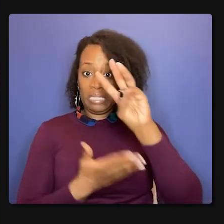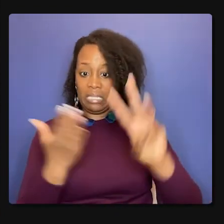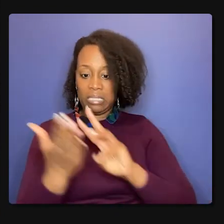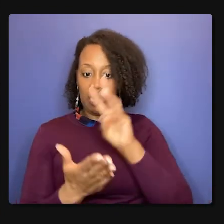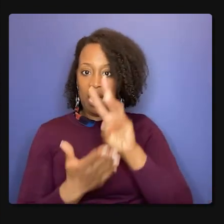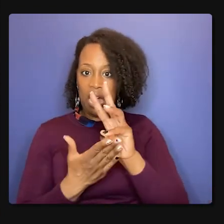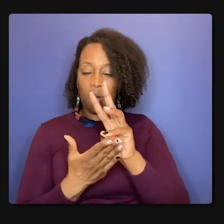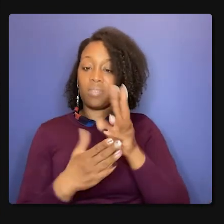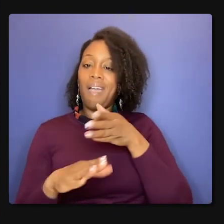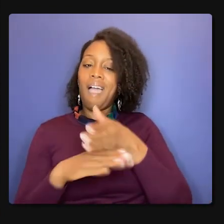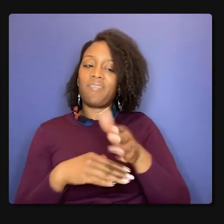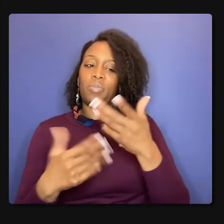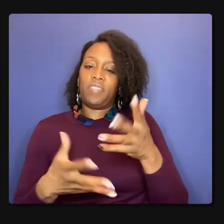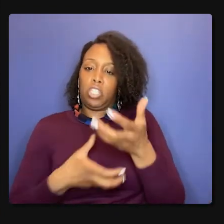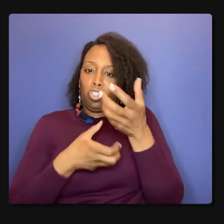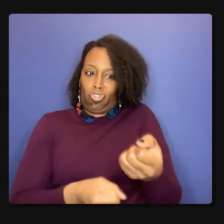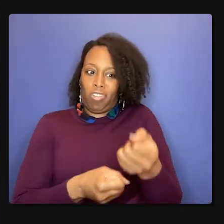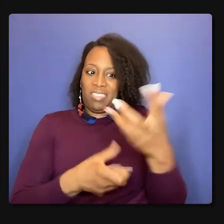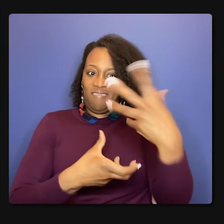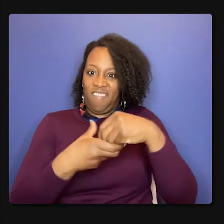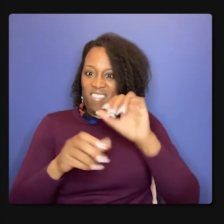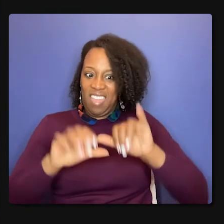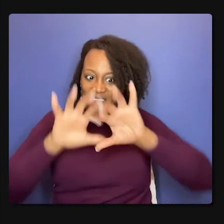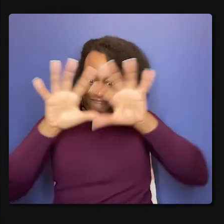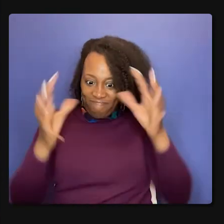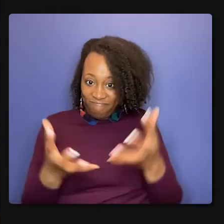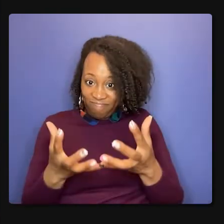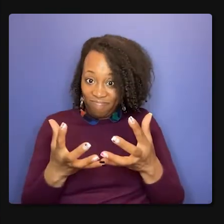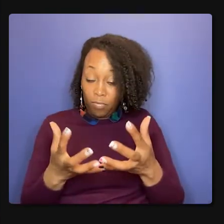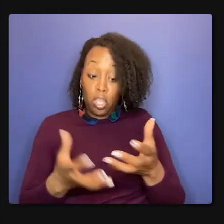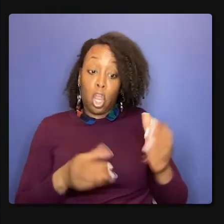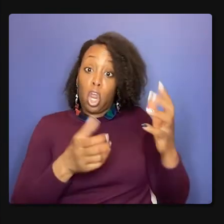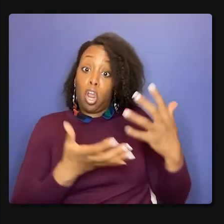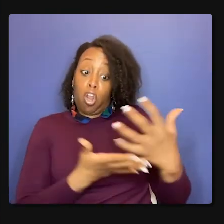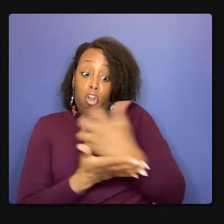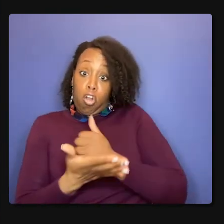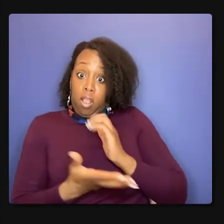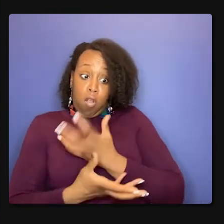once you're trusted in our ecosystem. Earning that trust happens the more times